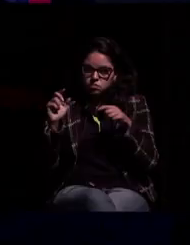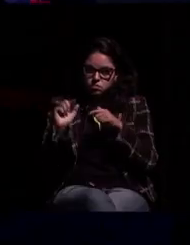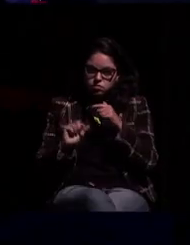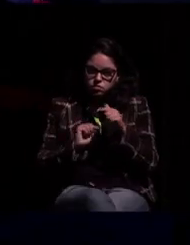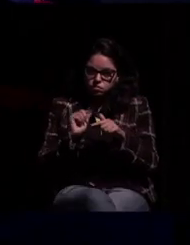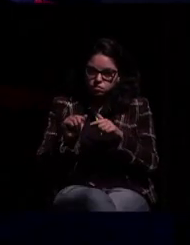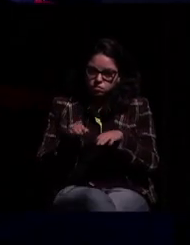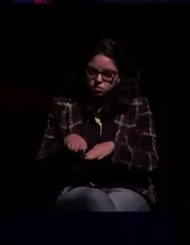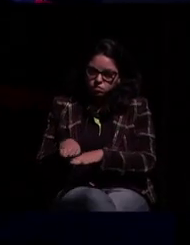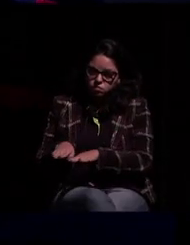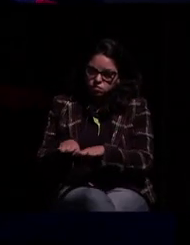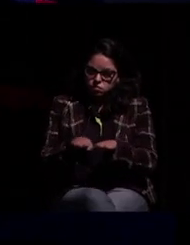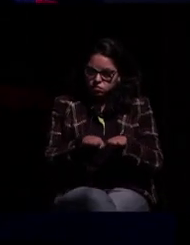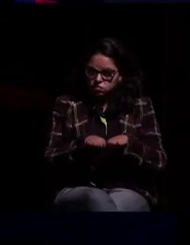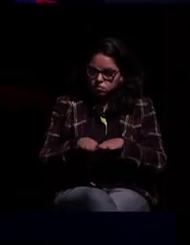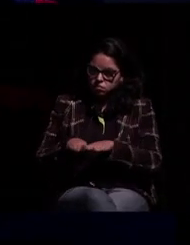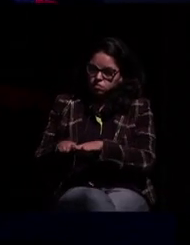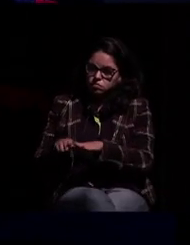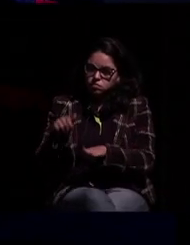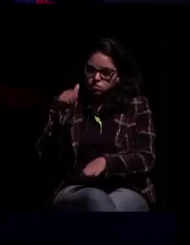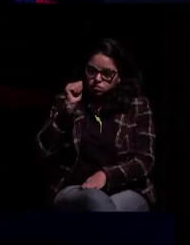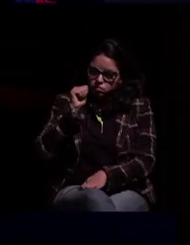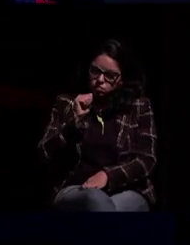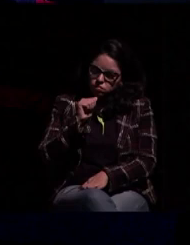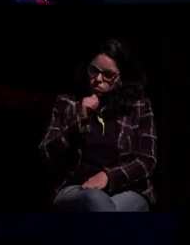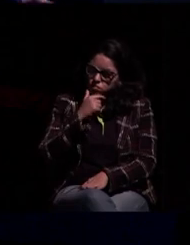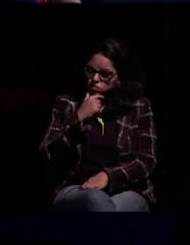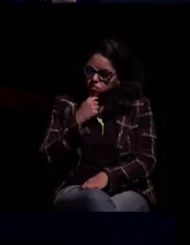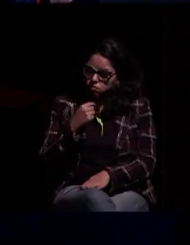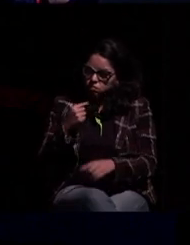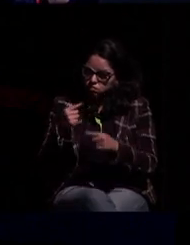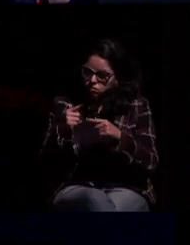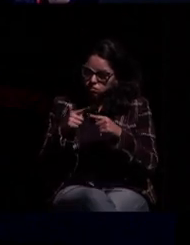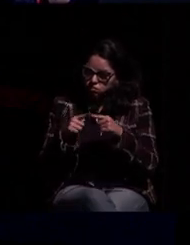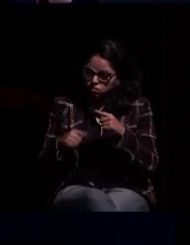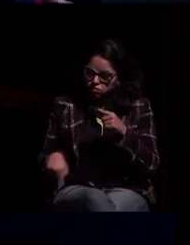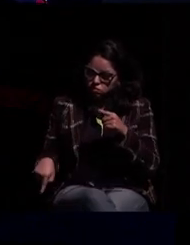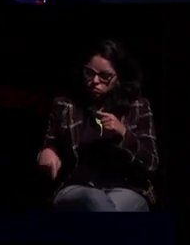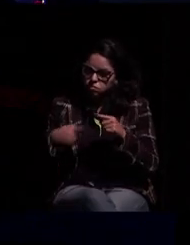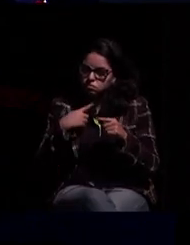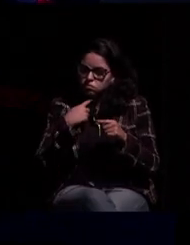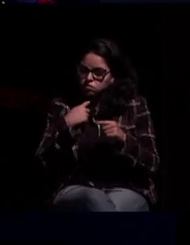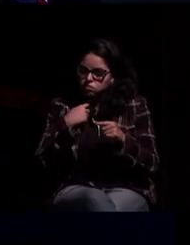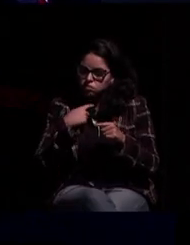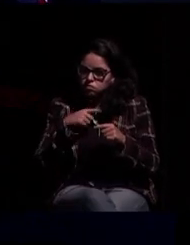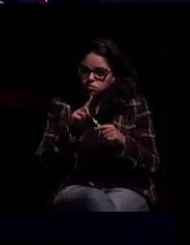and tourism are consider virtually forbidden, not welcome by big business.